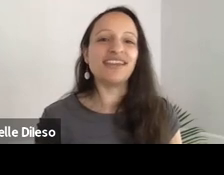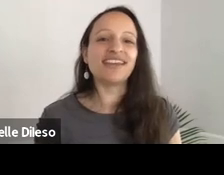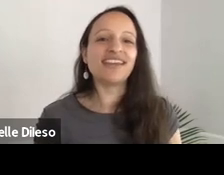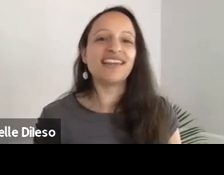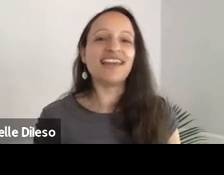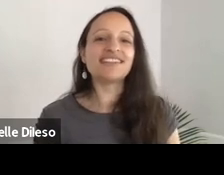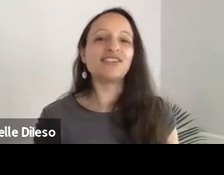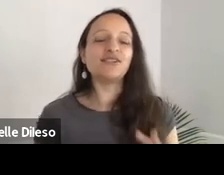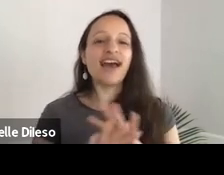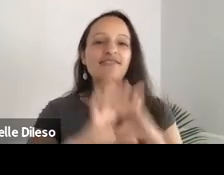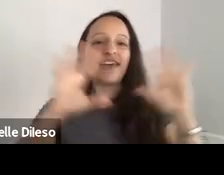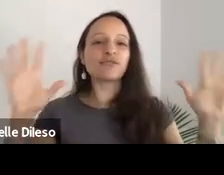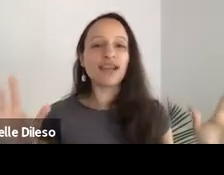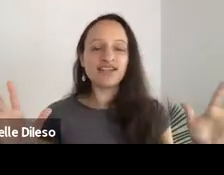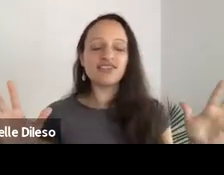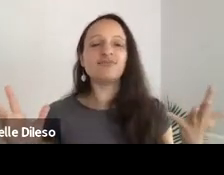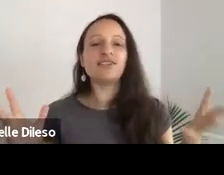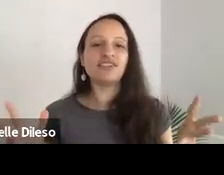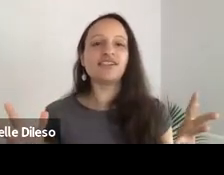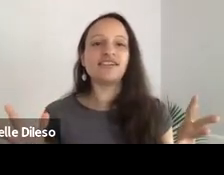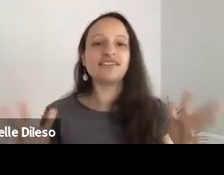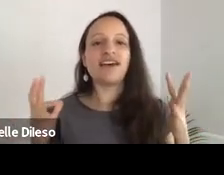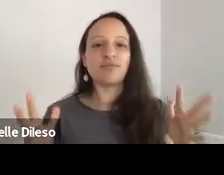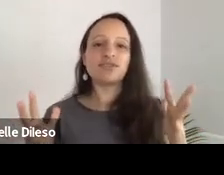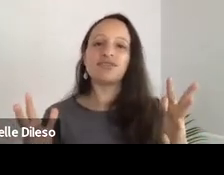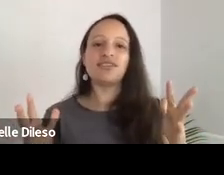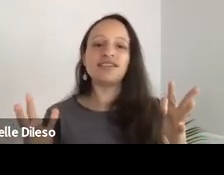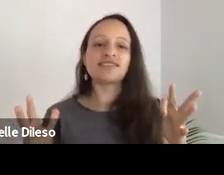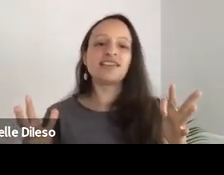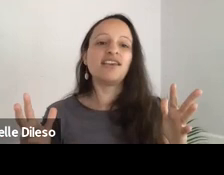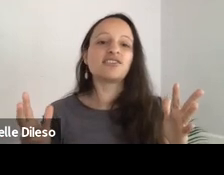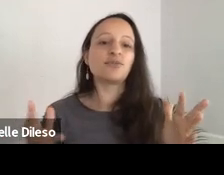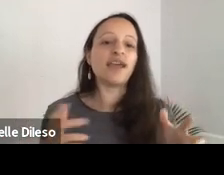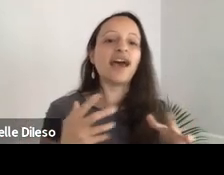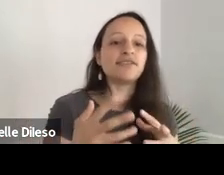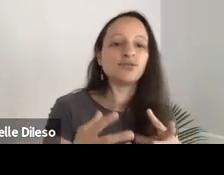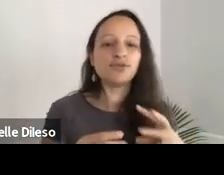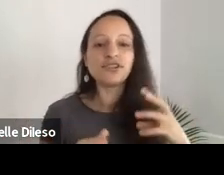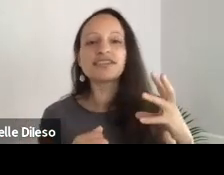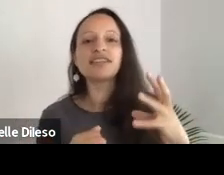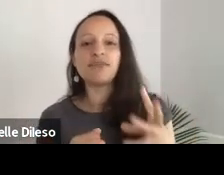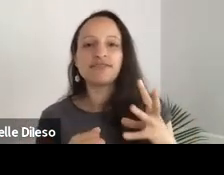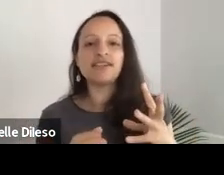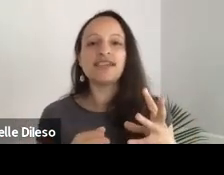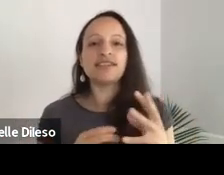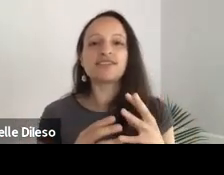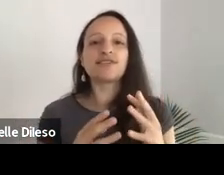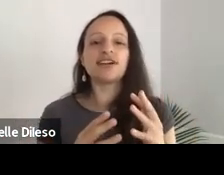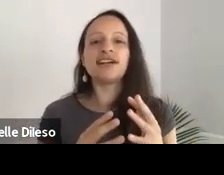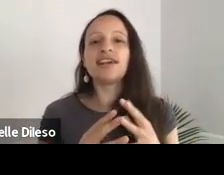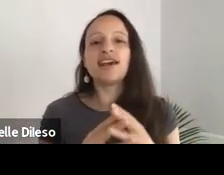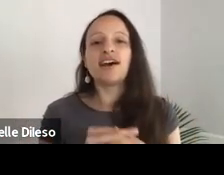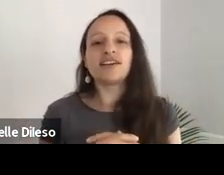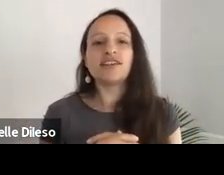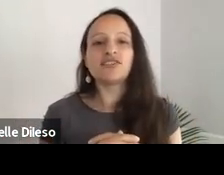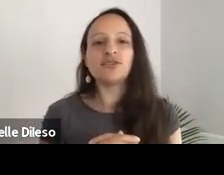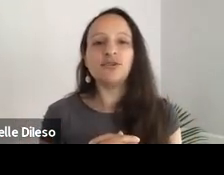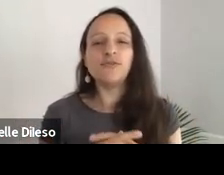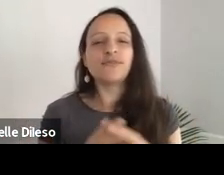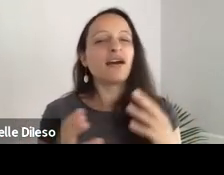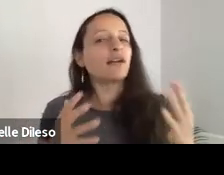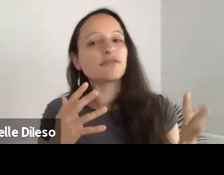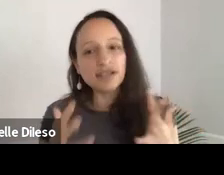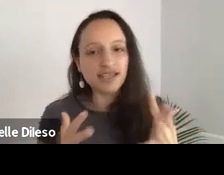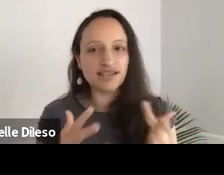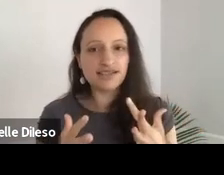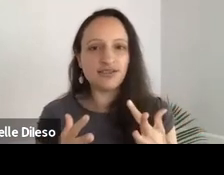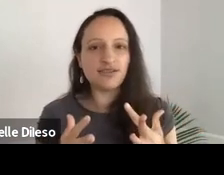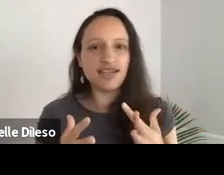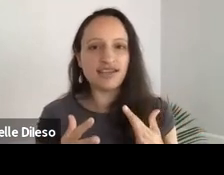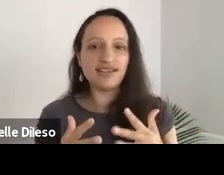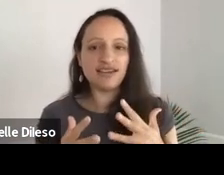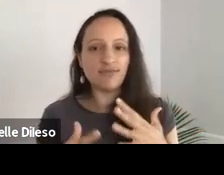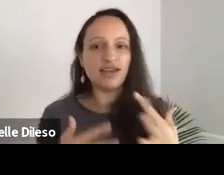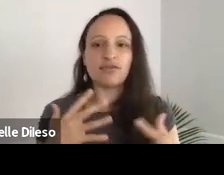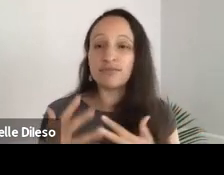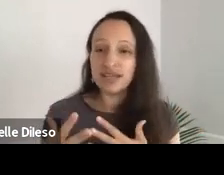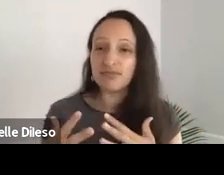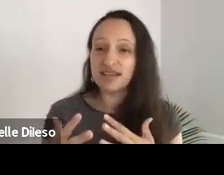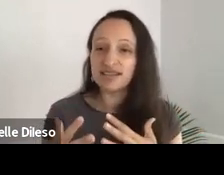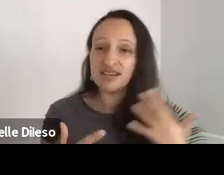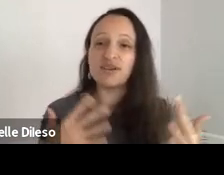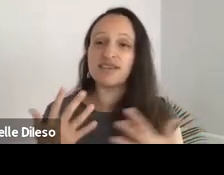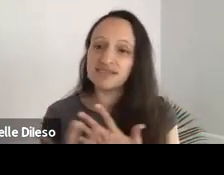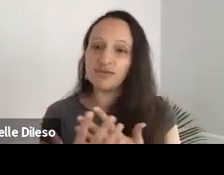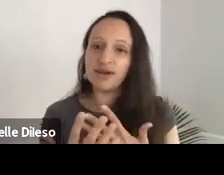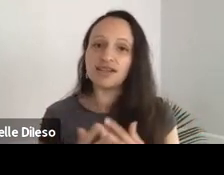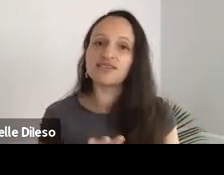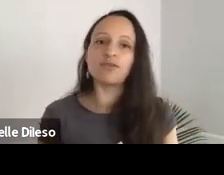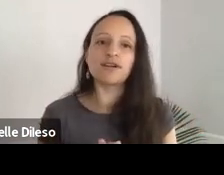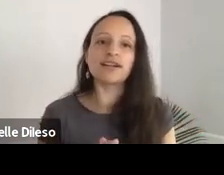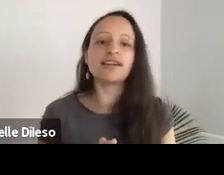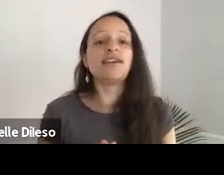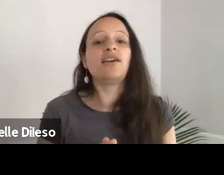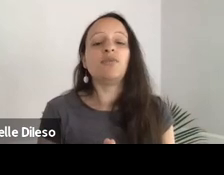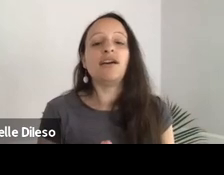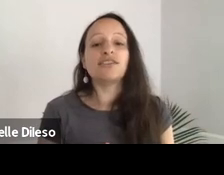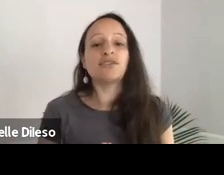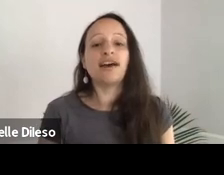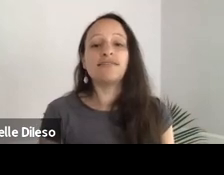So we like to have that range of materials and opportunities. So we have the tools, the muffin tins for our kids who aren't really into the idea of mud or being messy but they still want to explore.